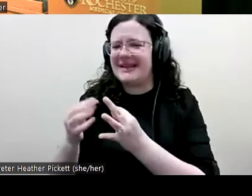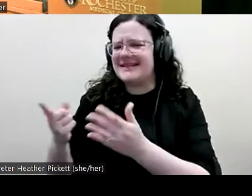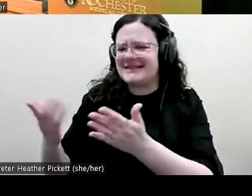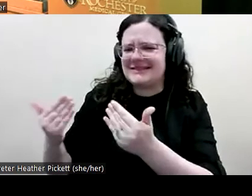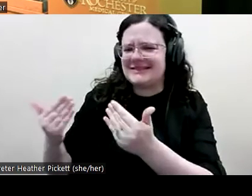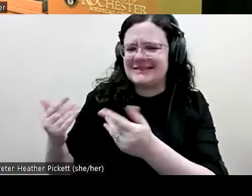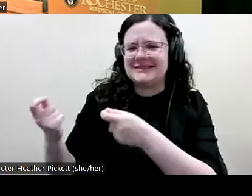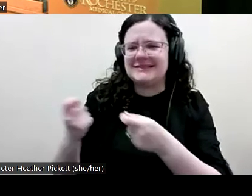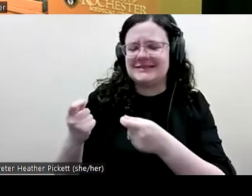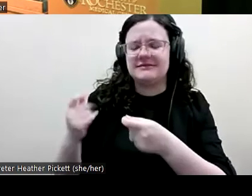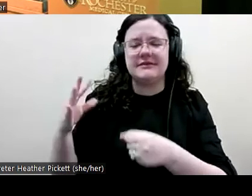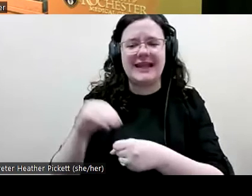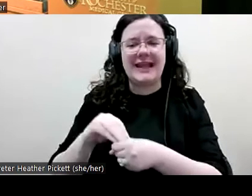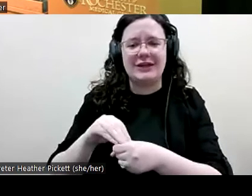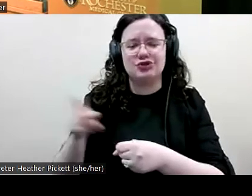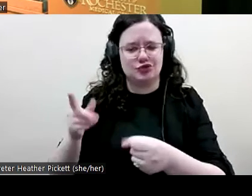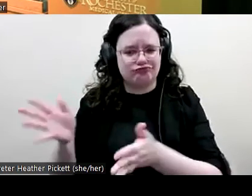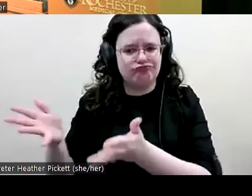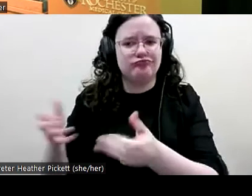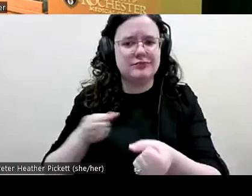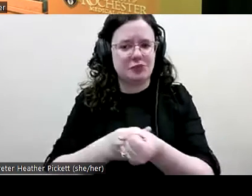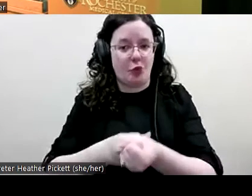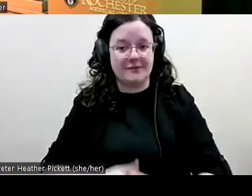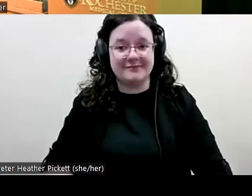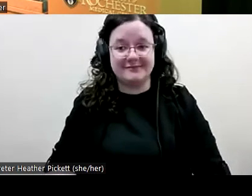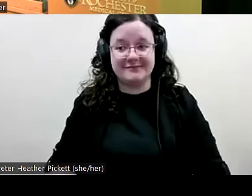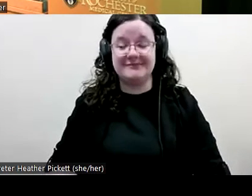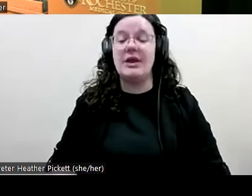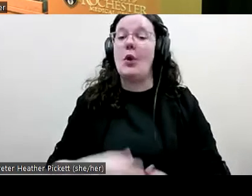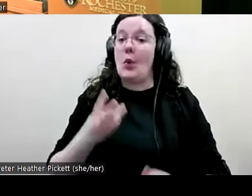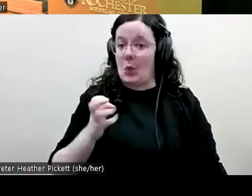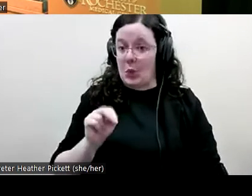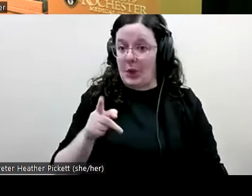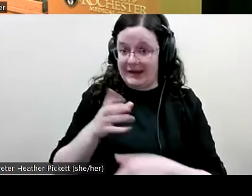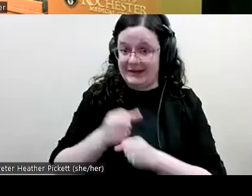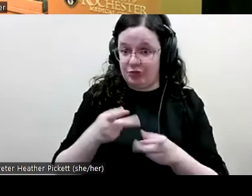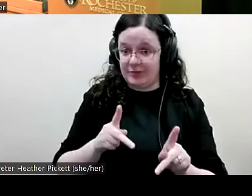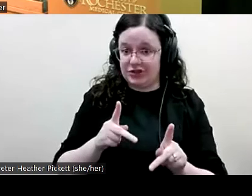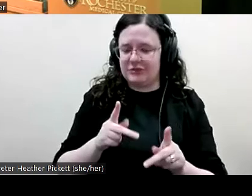them um you know as soon as you have permission to do so don't ask just once for privacy release